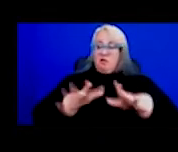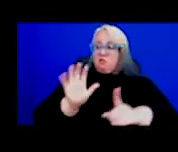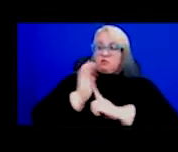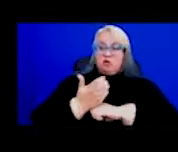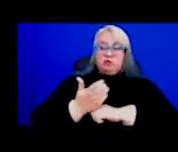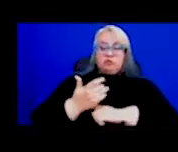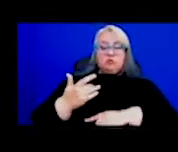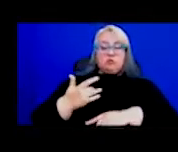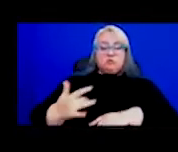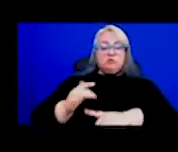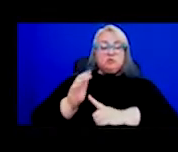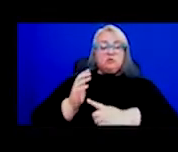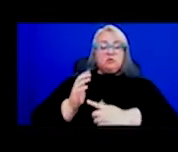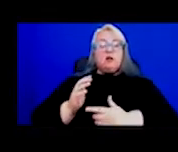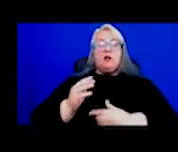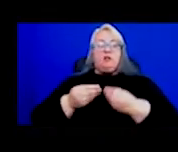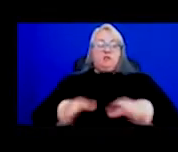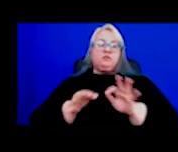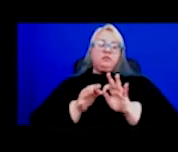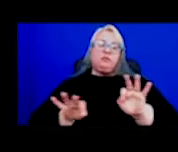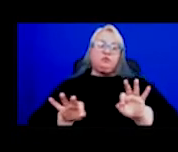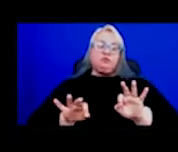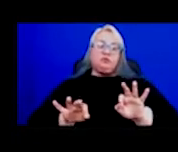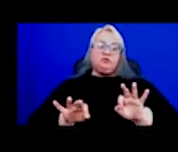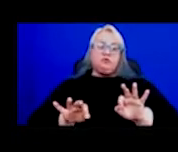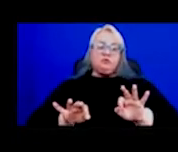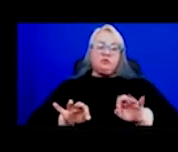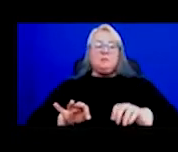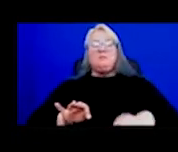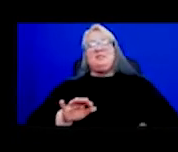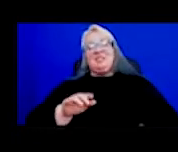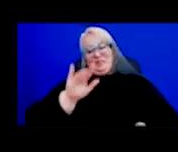So in that traditional story they don't use the terms primary prevention, secondary prevention